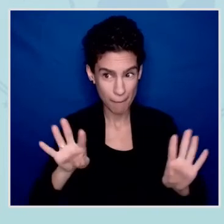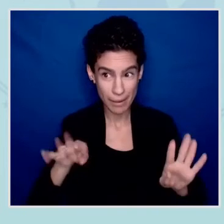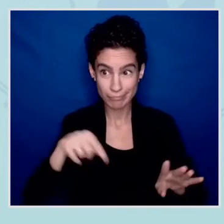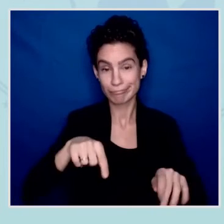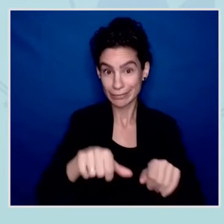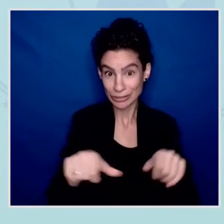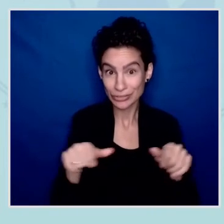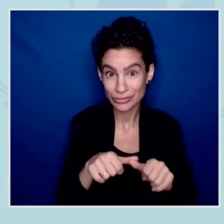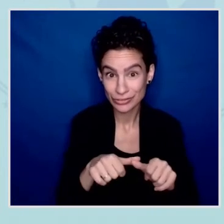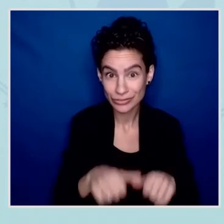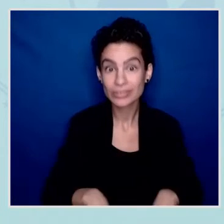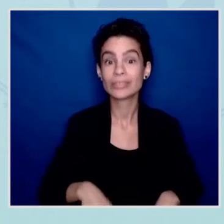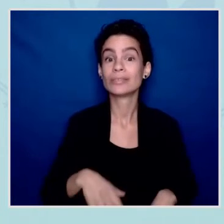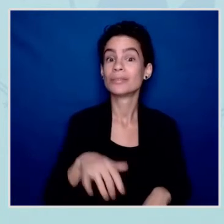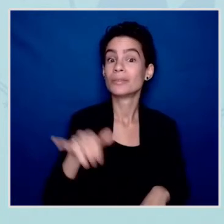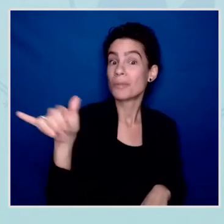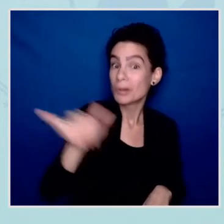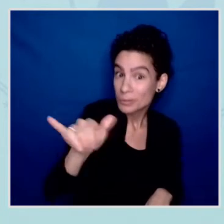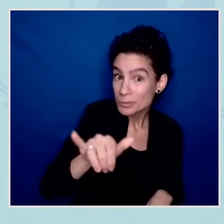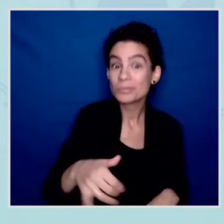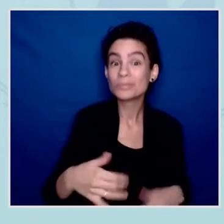THIS WILL BE THE FIRST CABINET